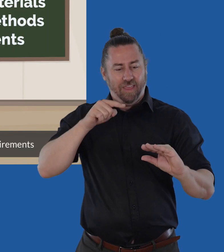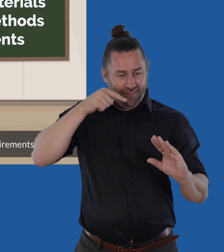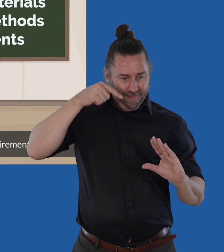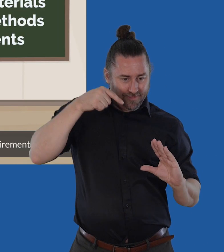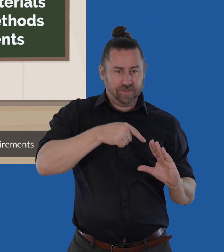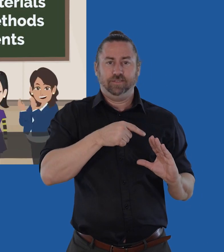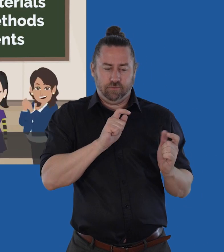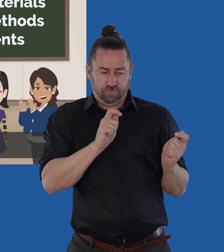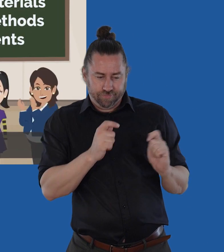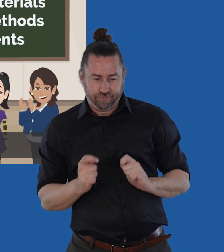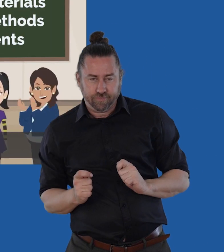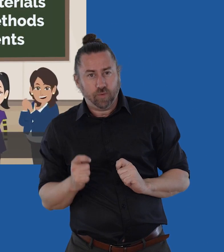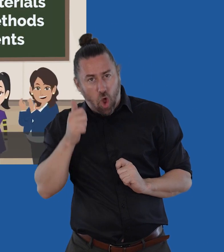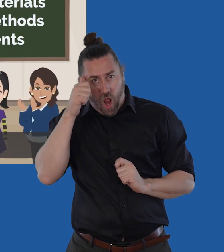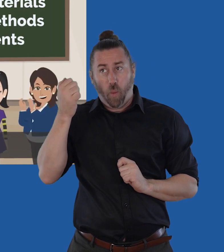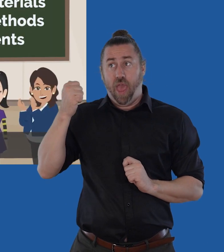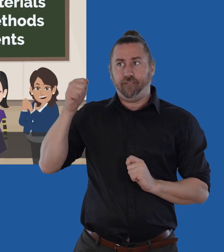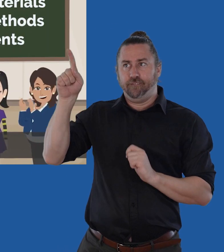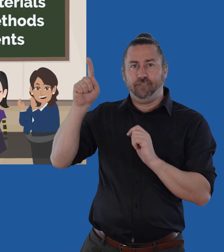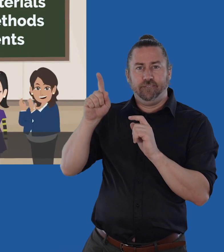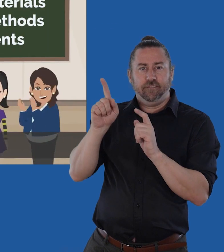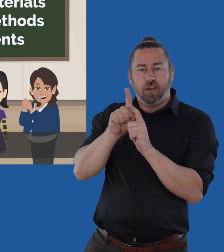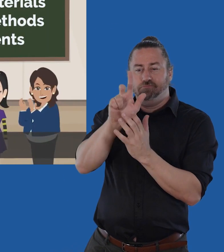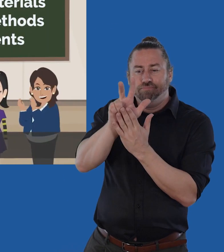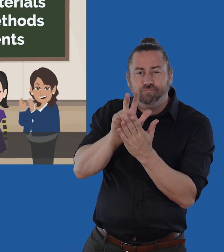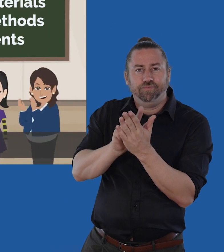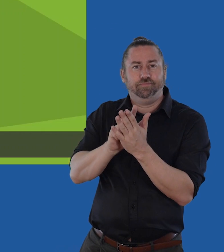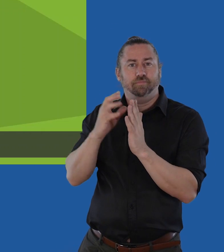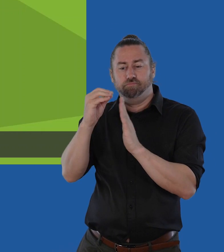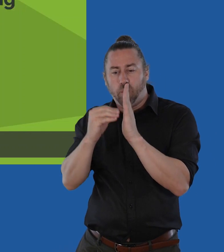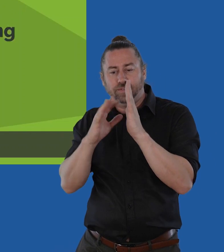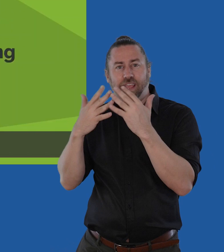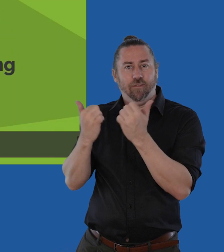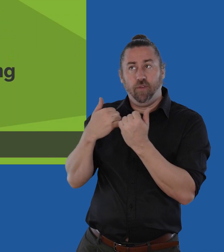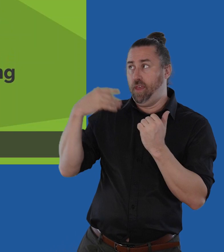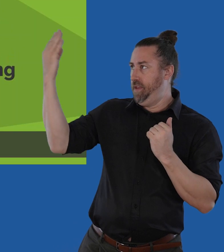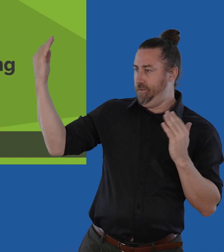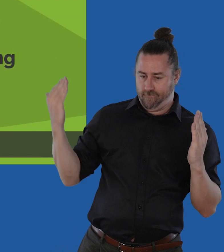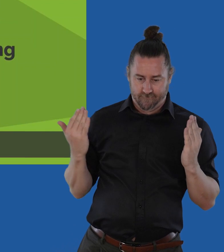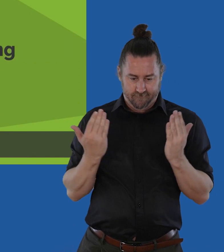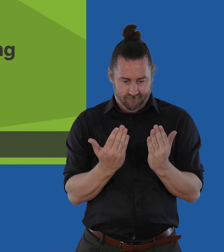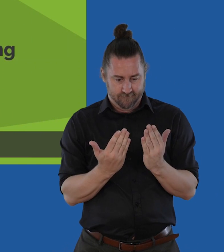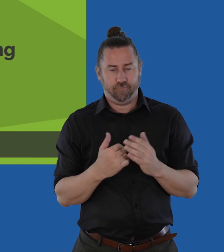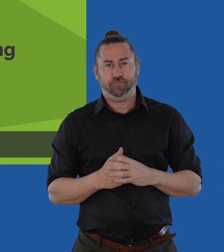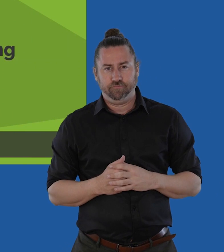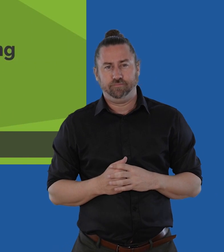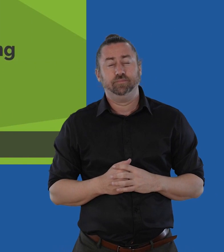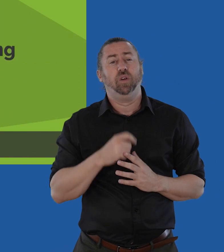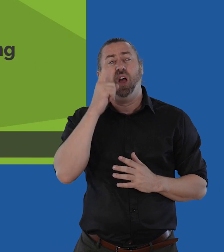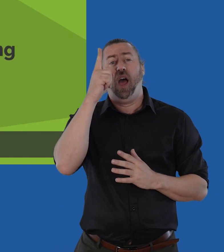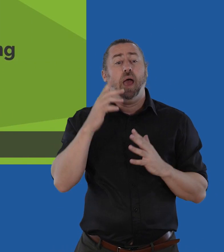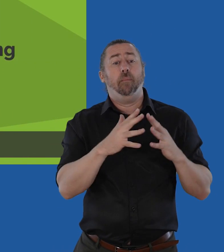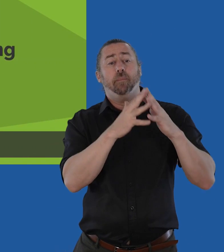with a diversity of learners in mind. The framework was developed by US organisation, CAST,